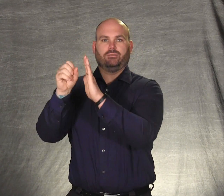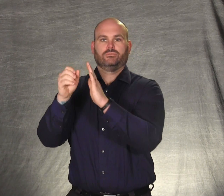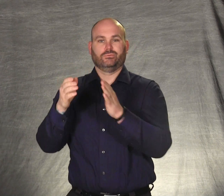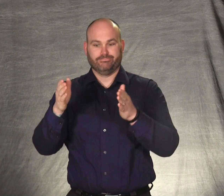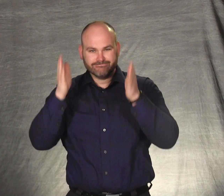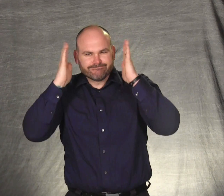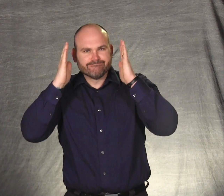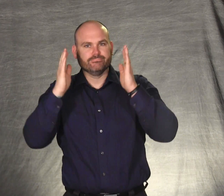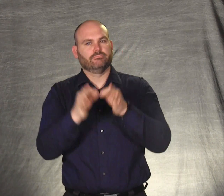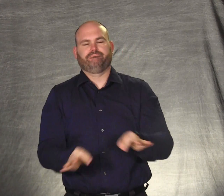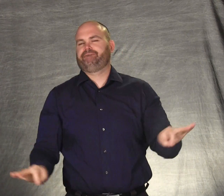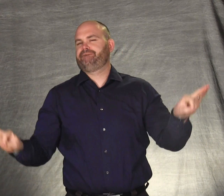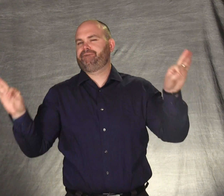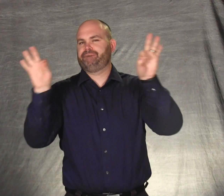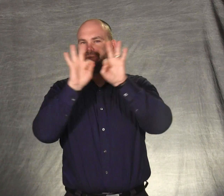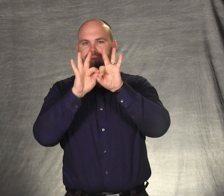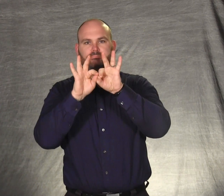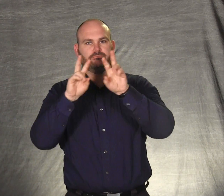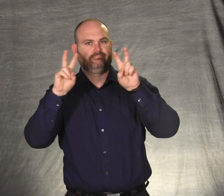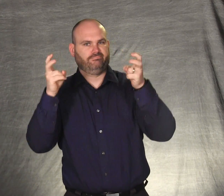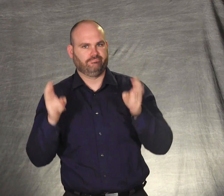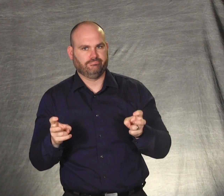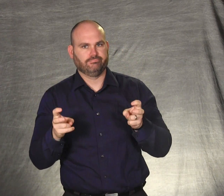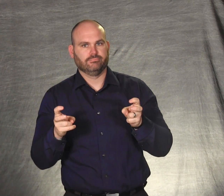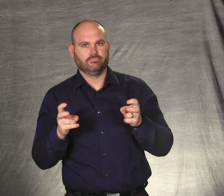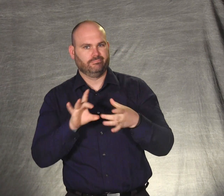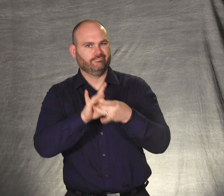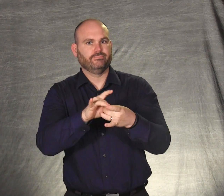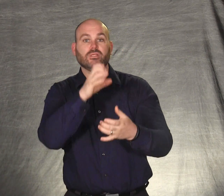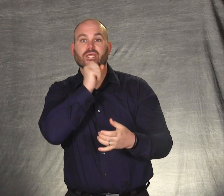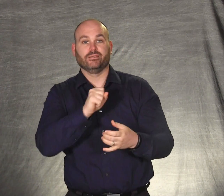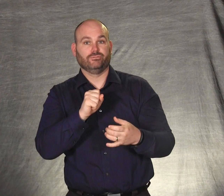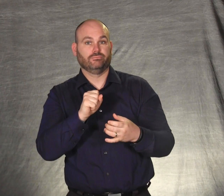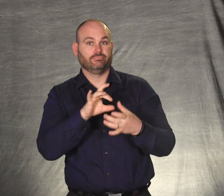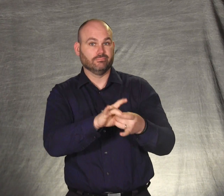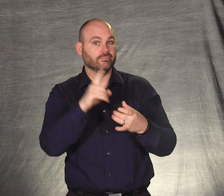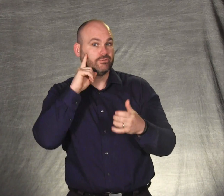to pay attention to important issues like age-related hearing loss